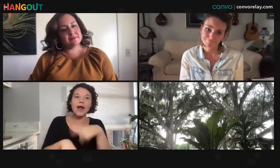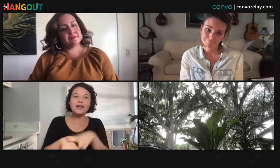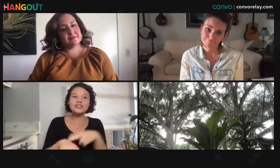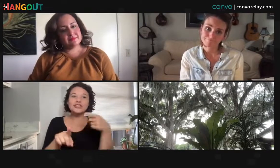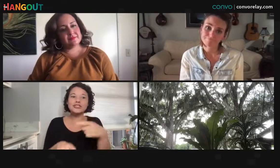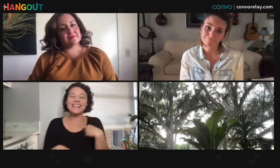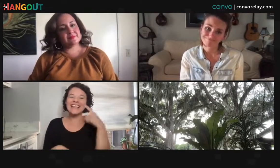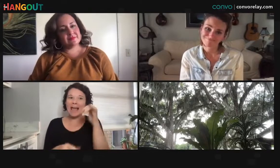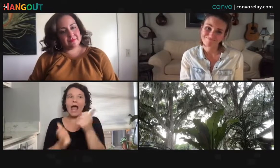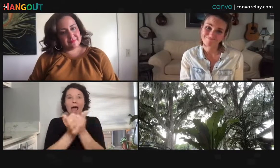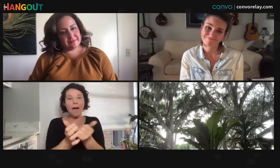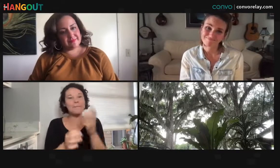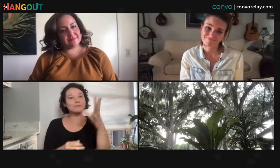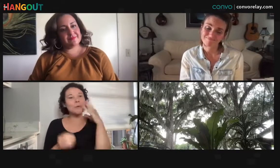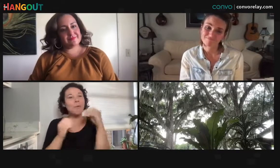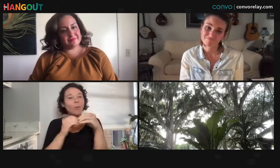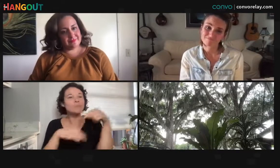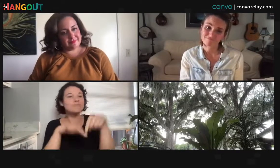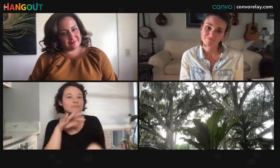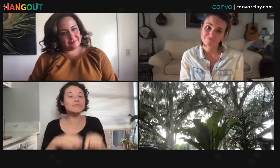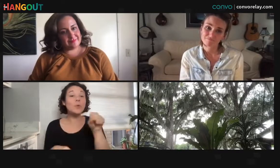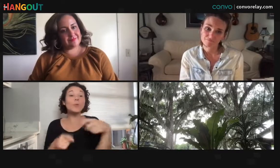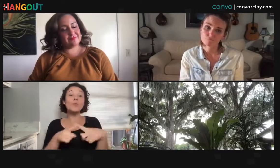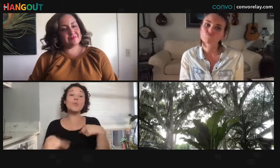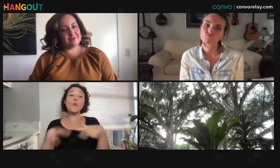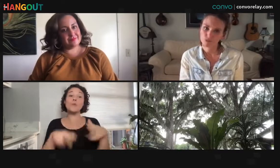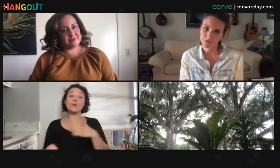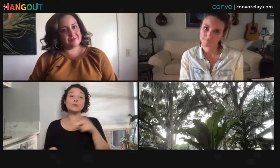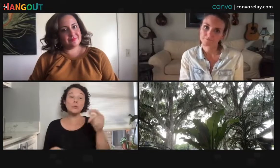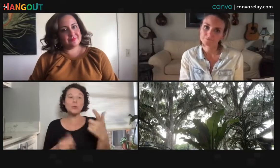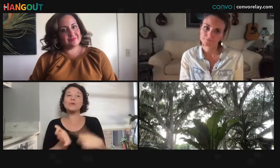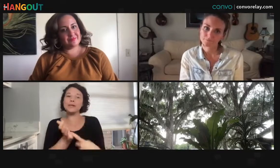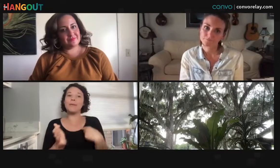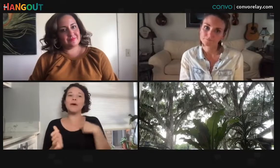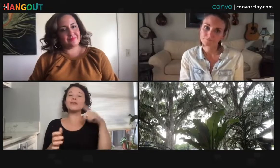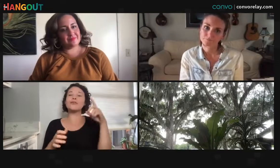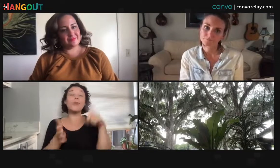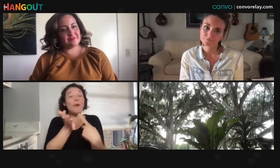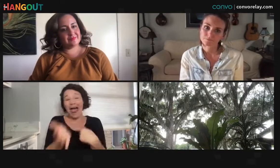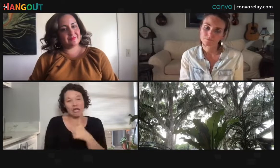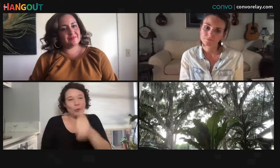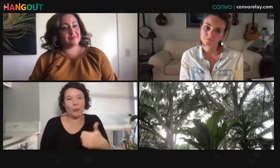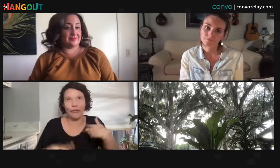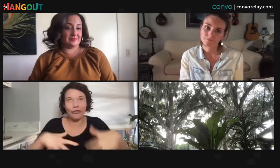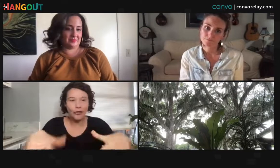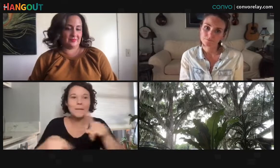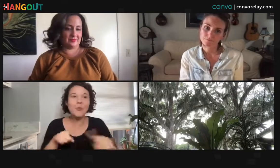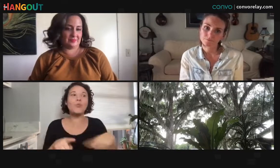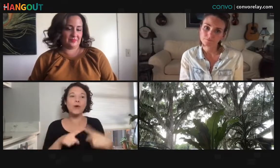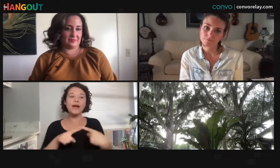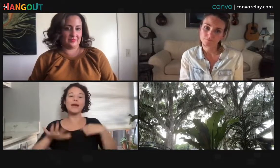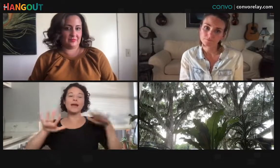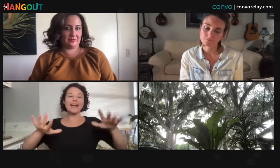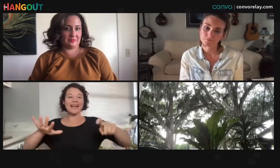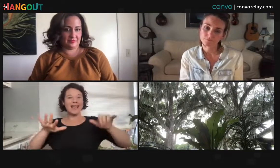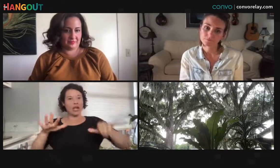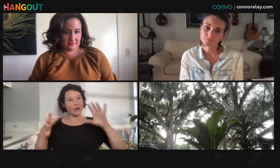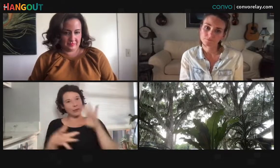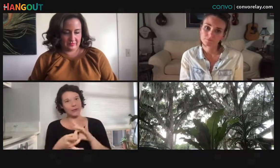this with the intention of connect connecting with nature and i think that's what makes it so intentional and